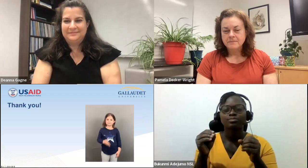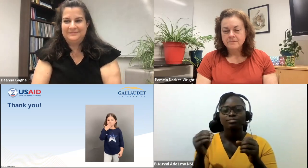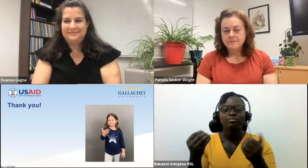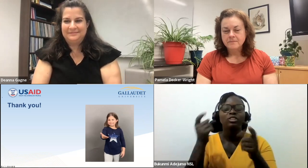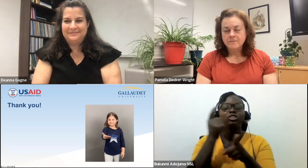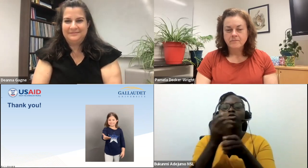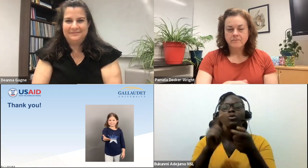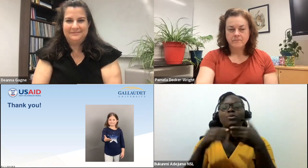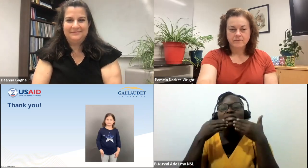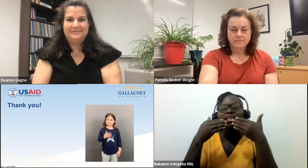Okay.